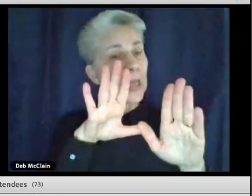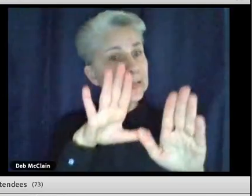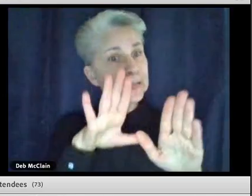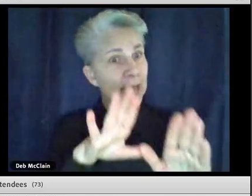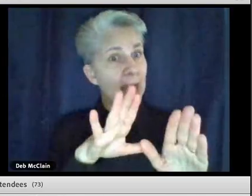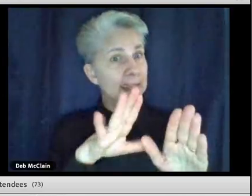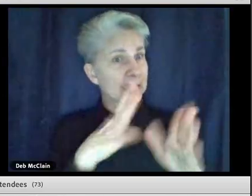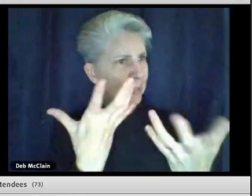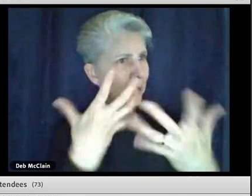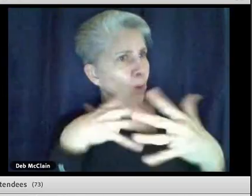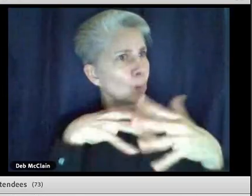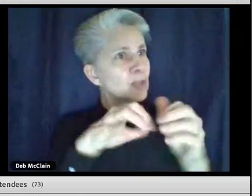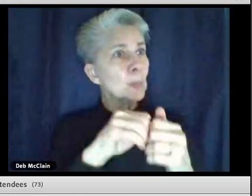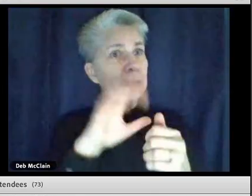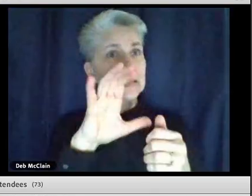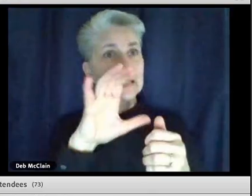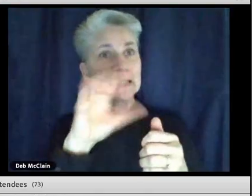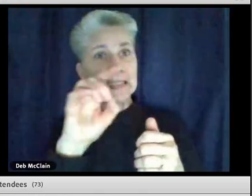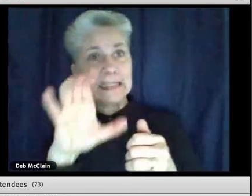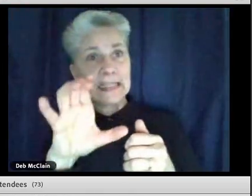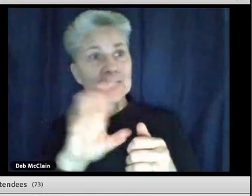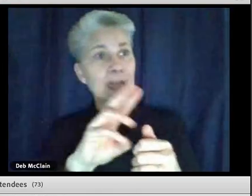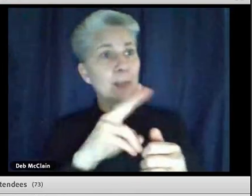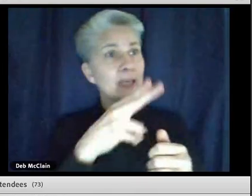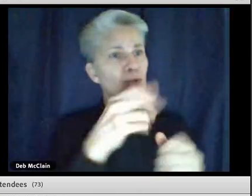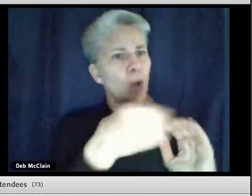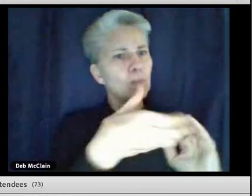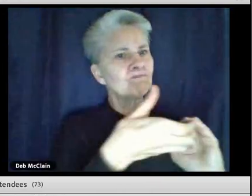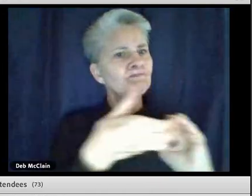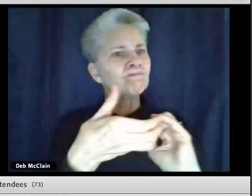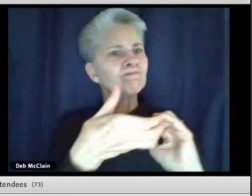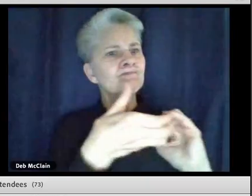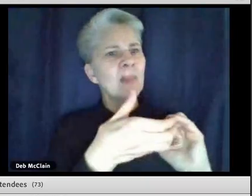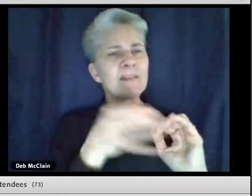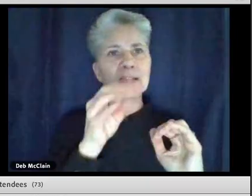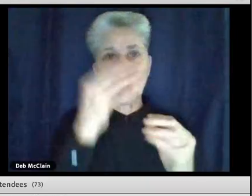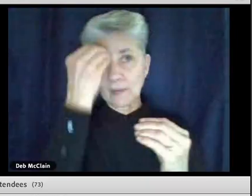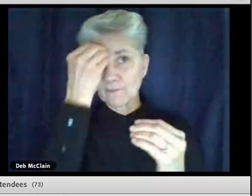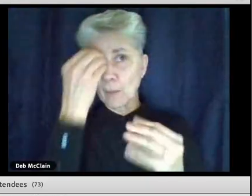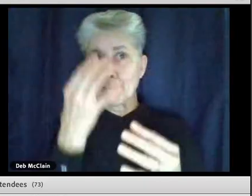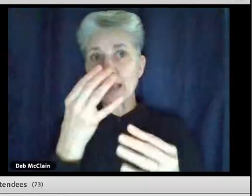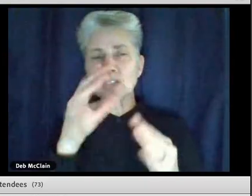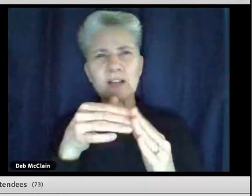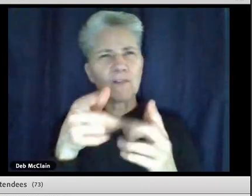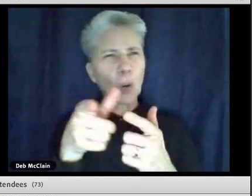but they have some fantastic integration with the CDC and the WHO.